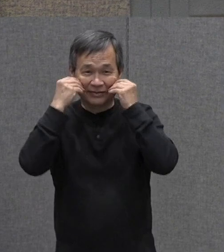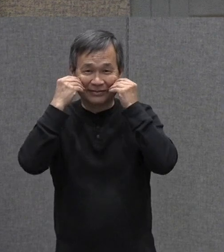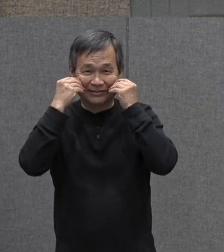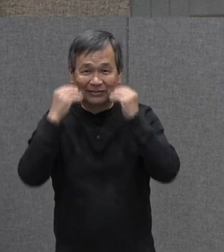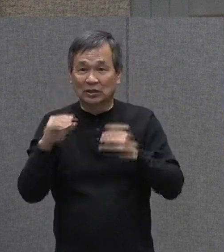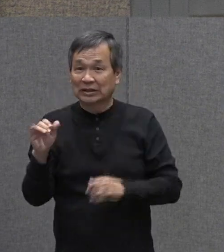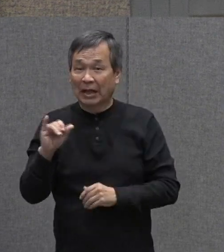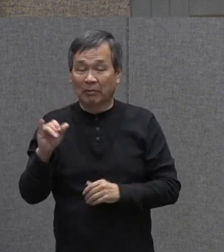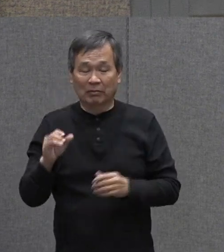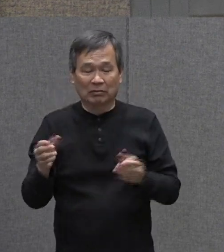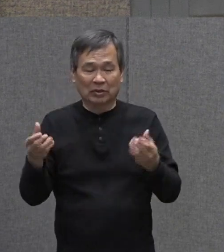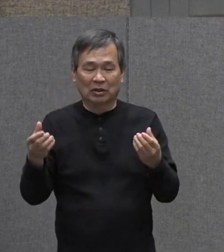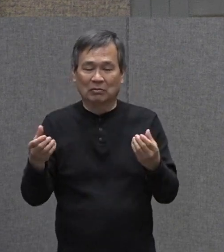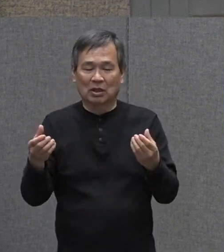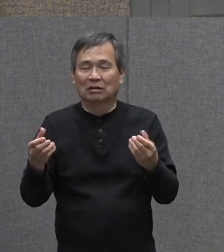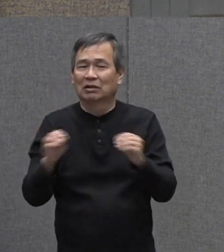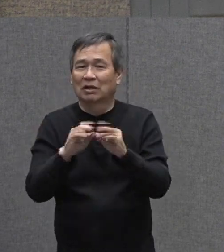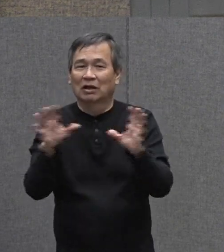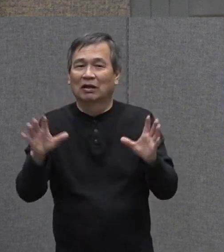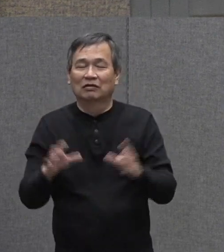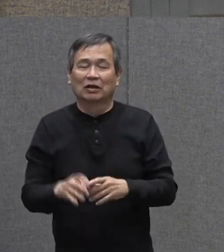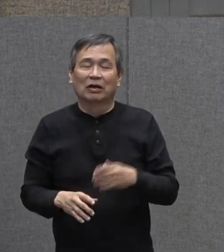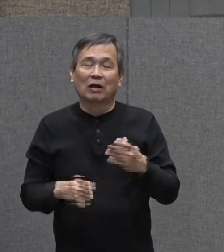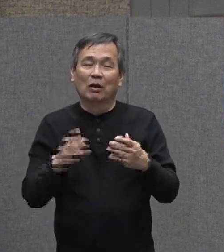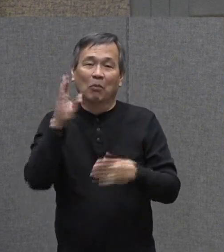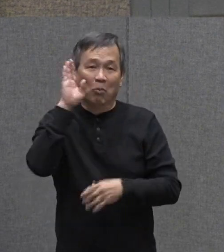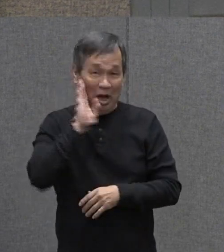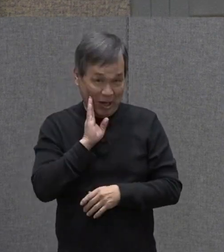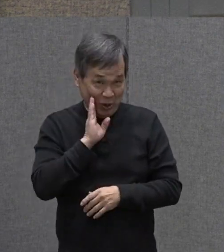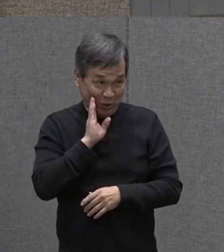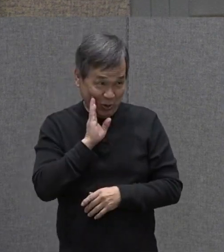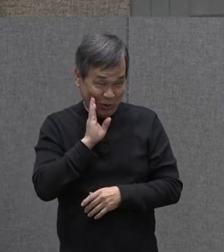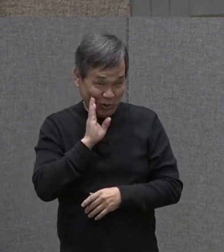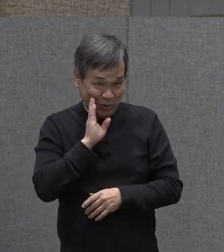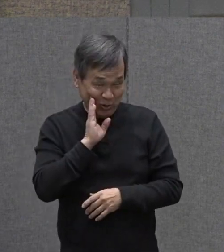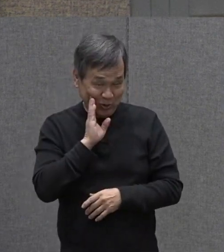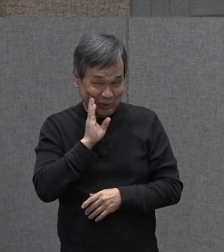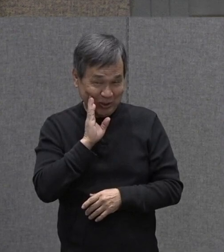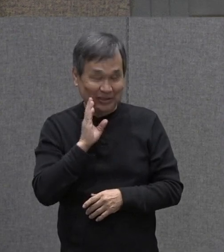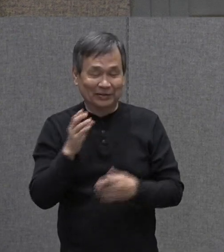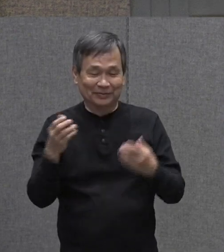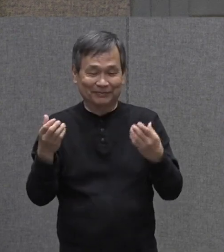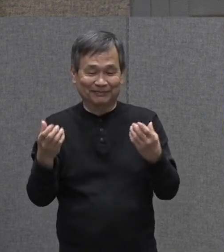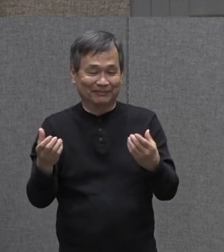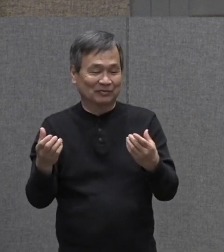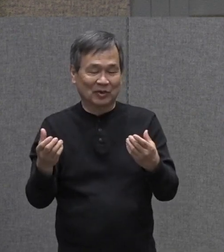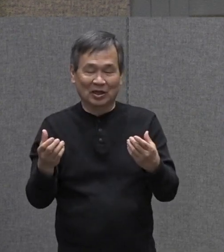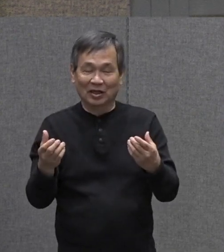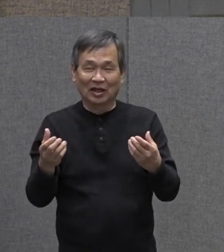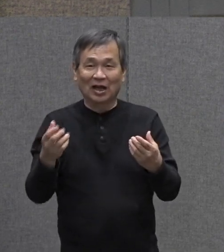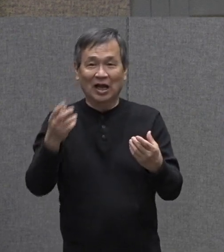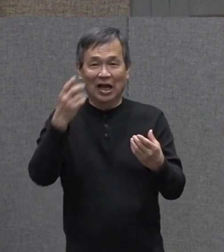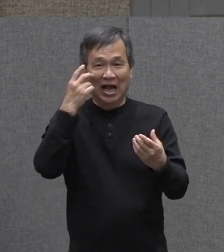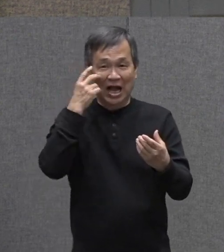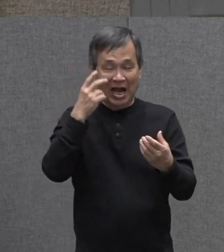This is a brown banana. I can see a brown banana.